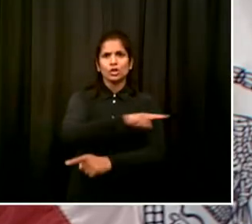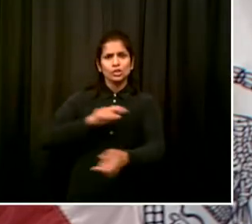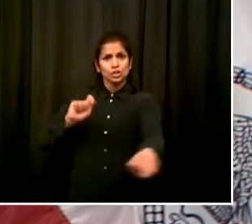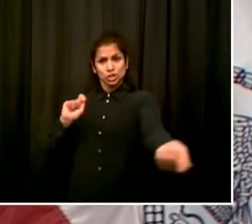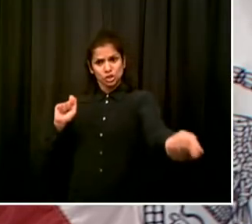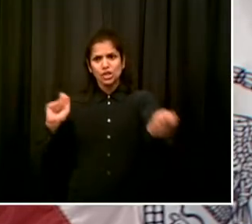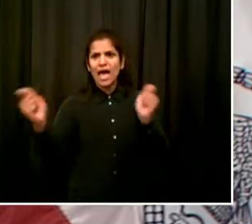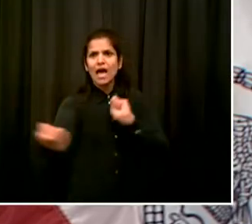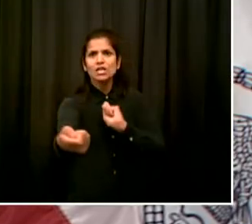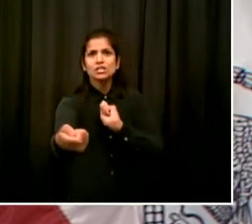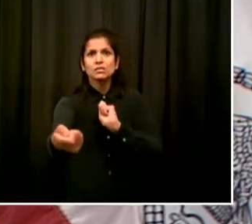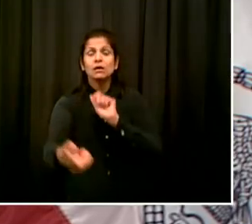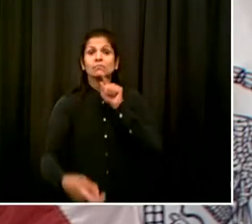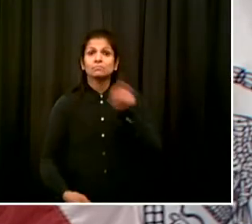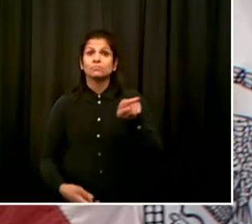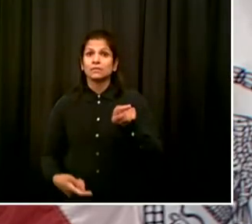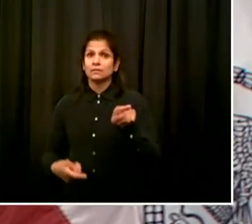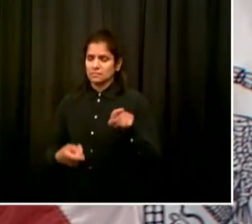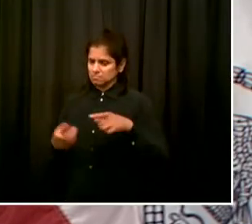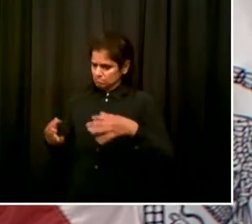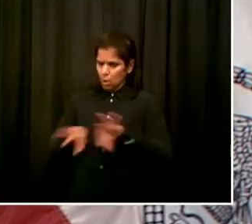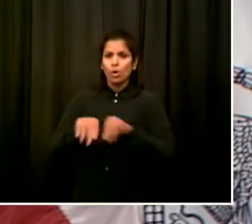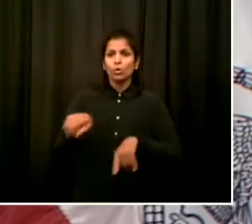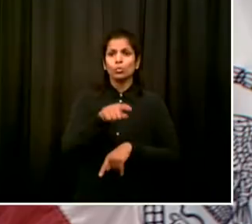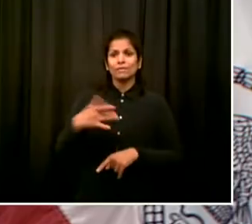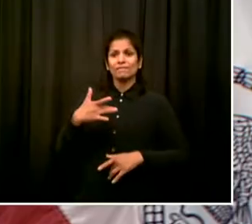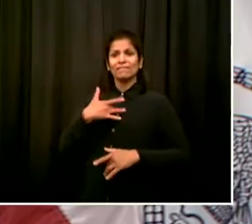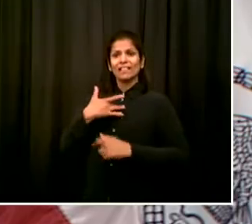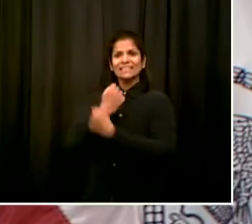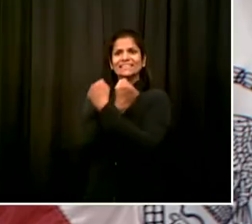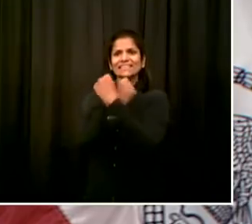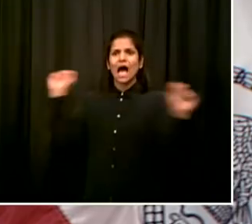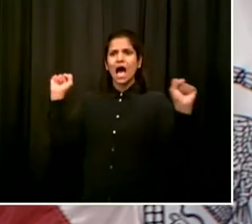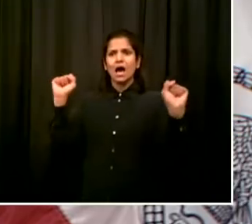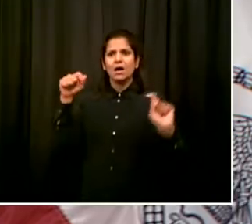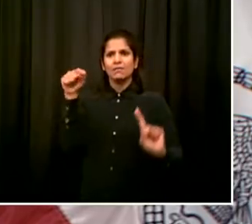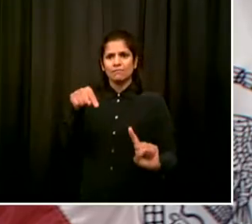A SAFE CITY AND WANT FAIRNESS D ANREOFRMB UT ALSO WANT TO